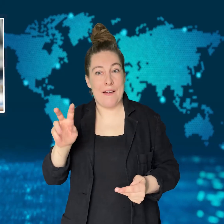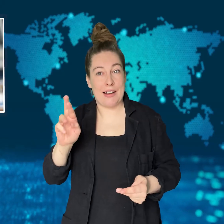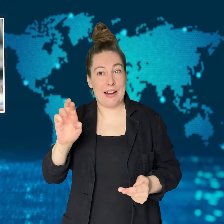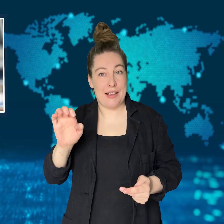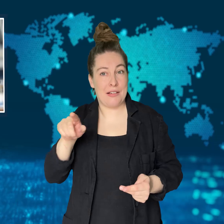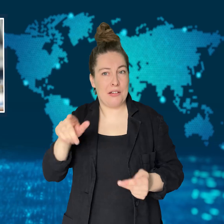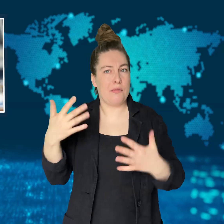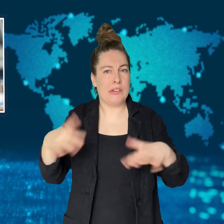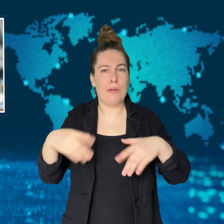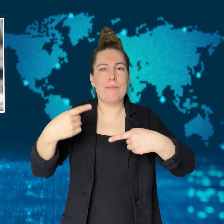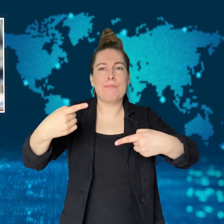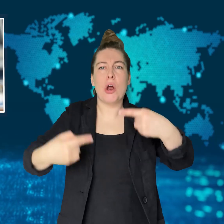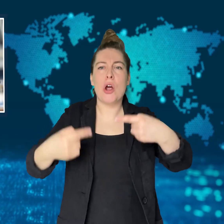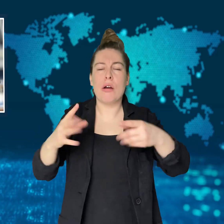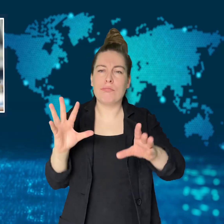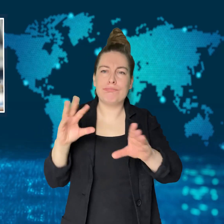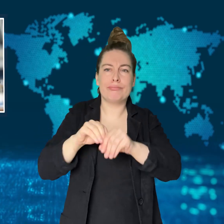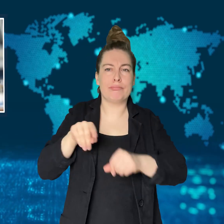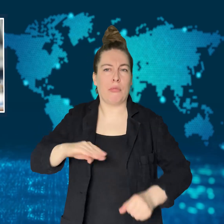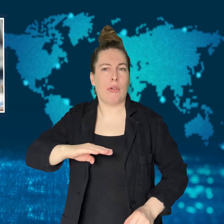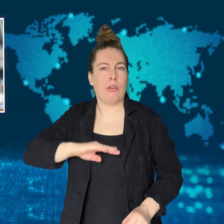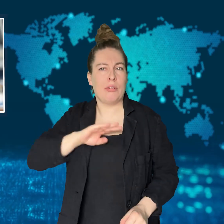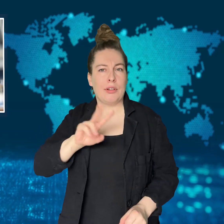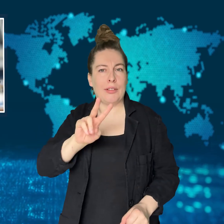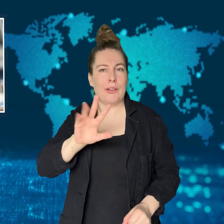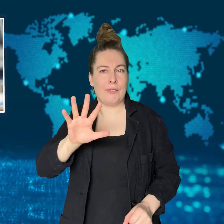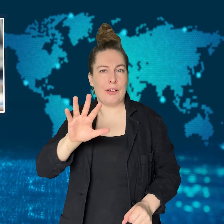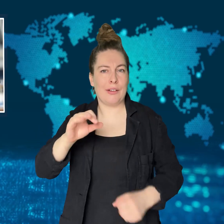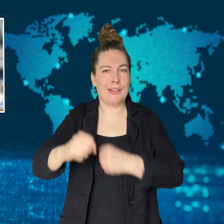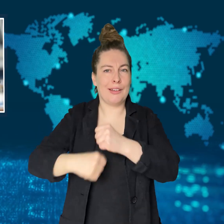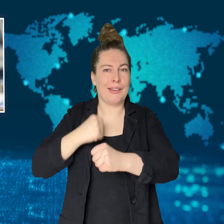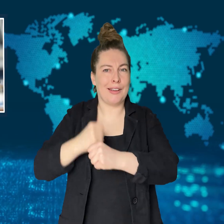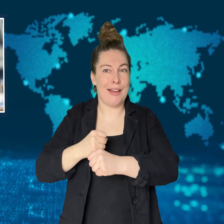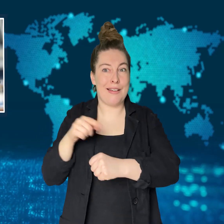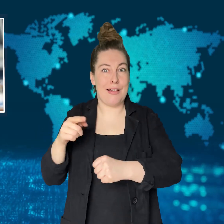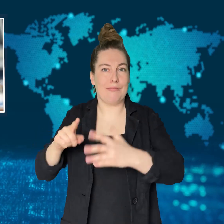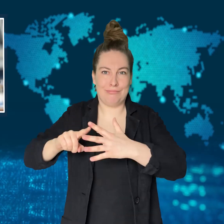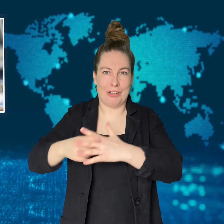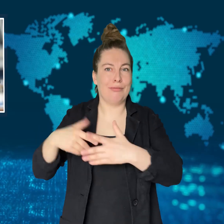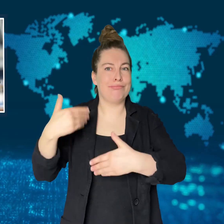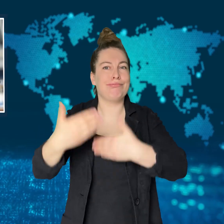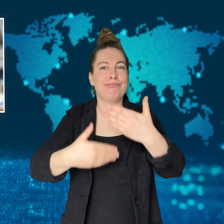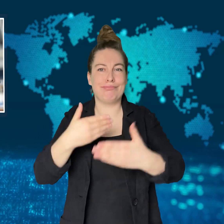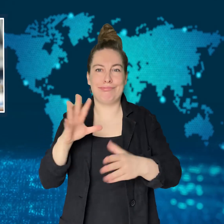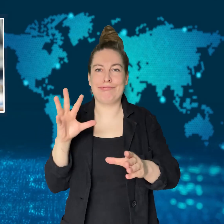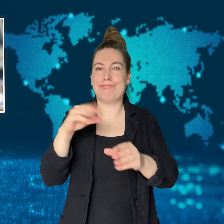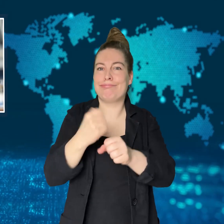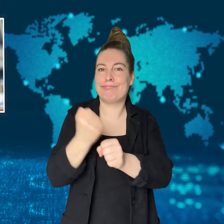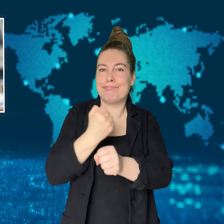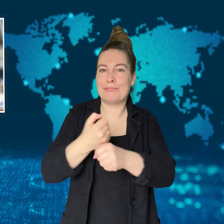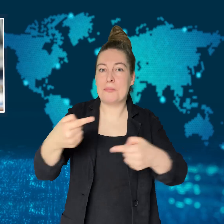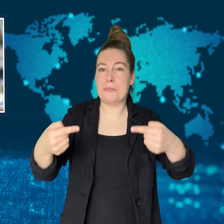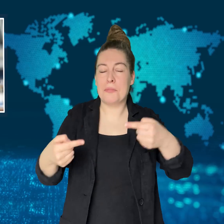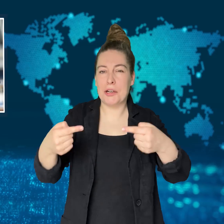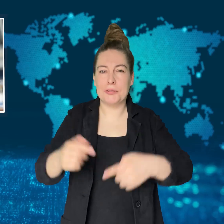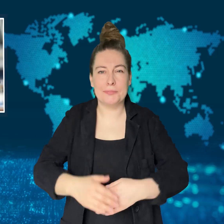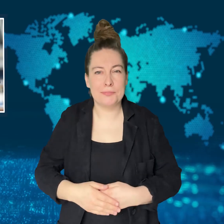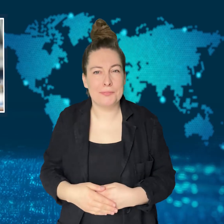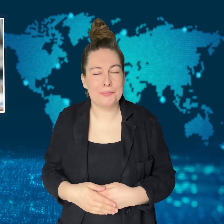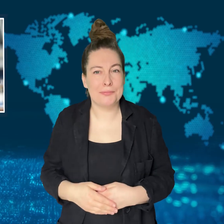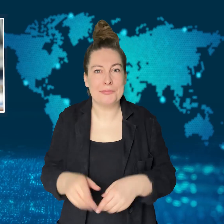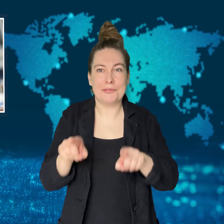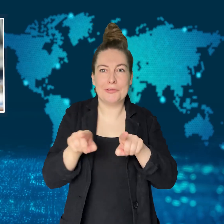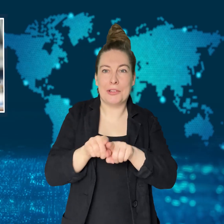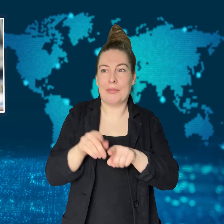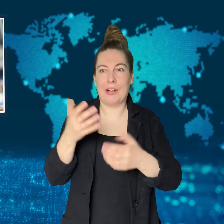Poilievre has been in politics since he was 25. His experience